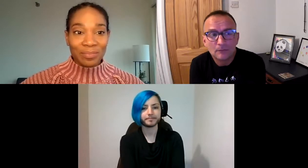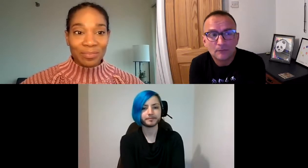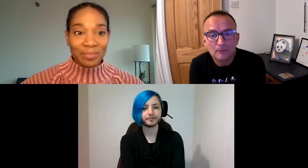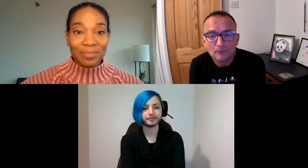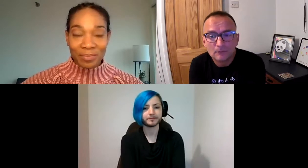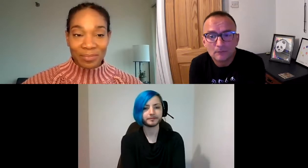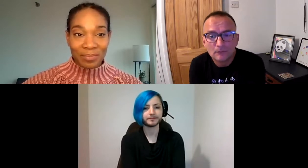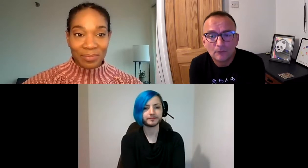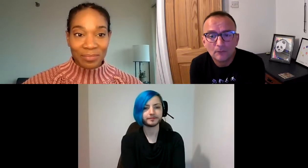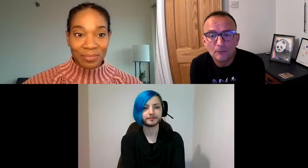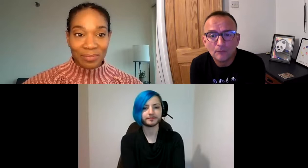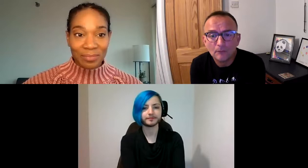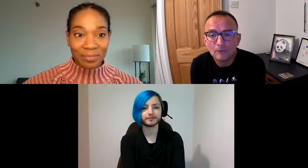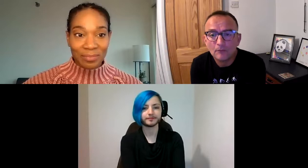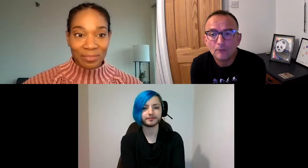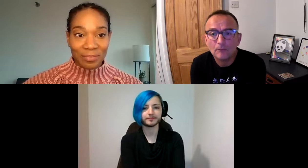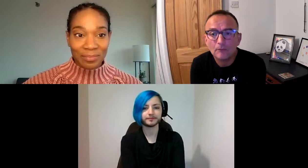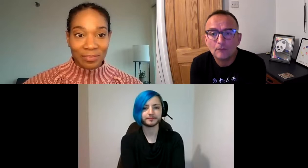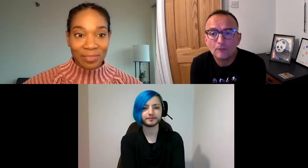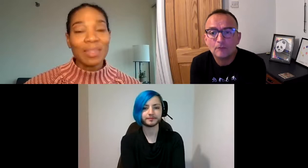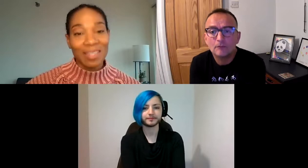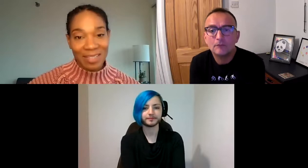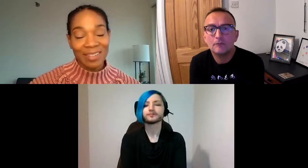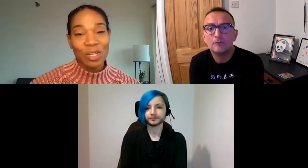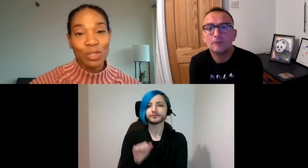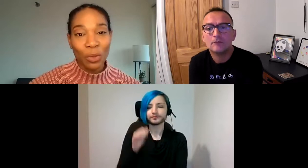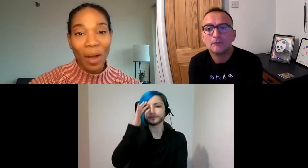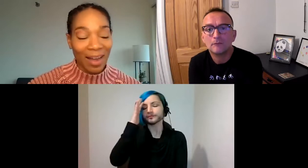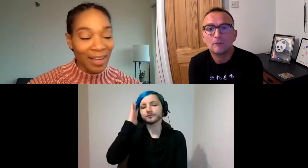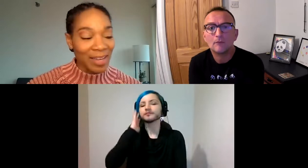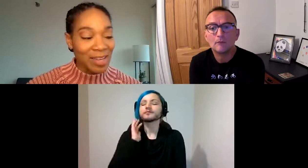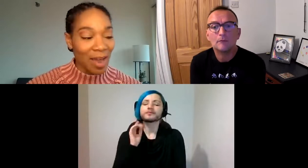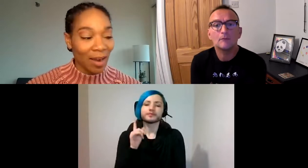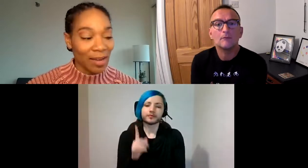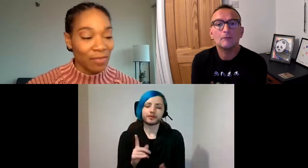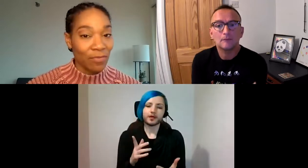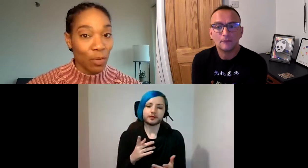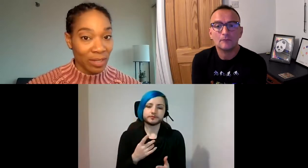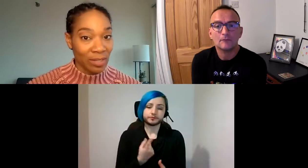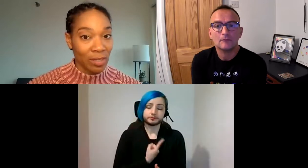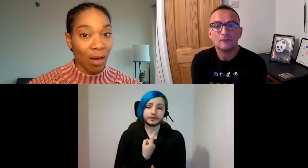the history and more so the history with_the UK, but I